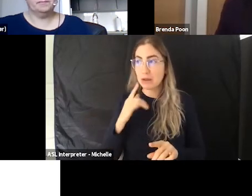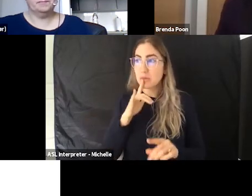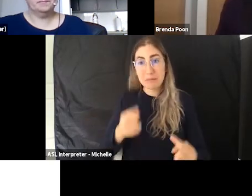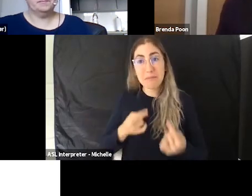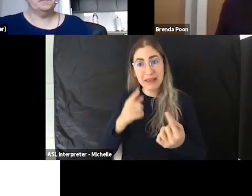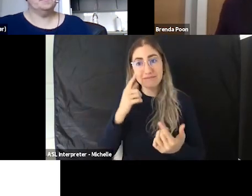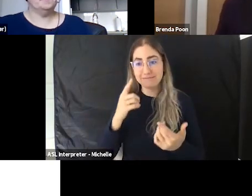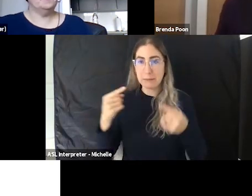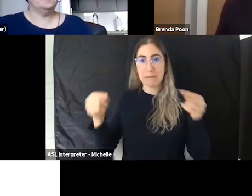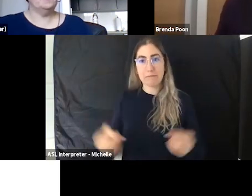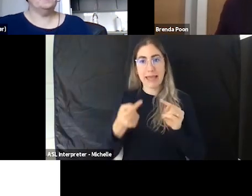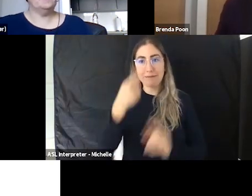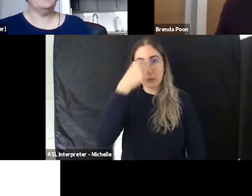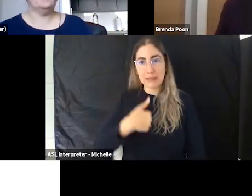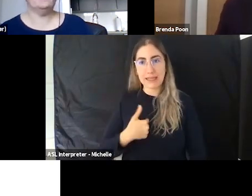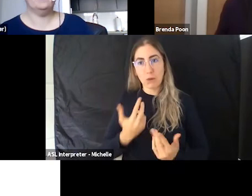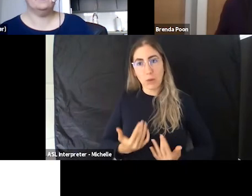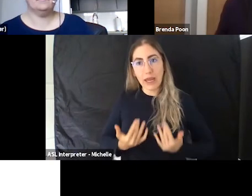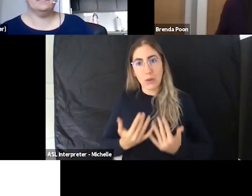THAT COULD BE -- CAUSE DISCOMFORT AND FOR SOME IN THIS CASE, PAIN. A PASSENGER LIMIT RESTRICTION CAUSED A LOT OF TIME WAITING, WITH A